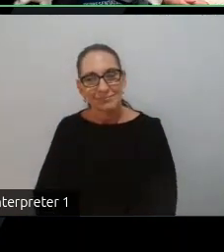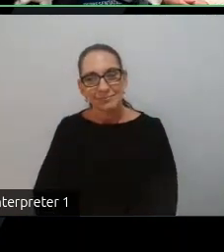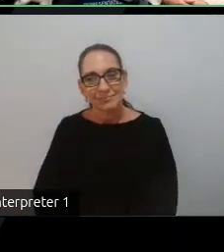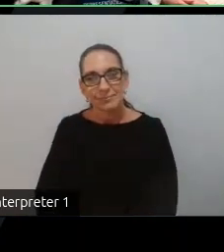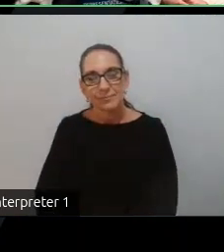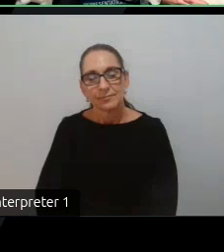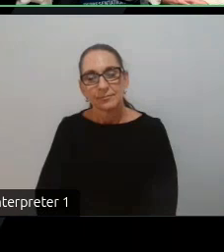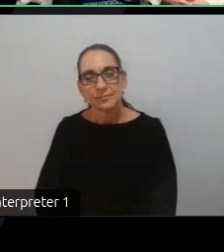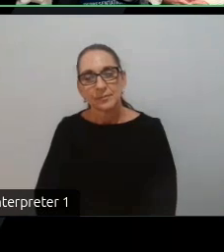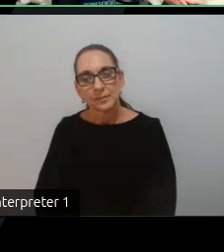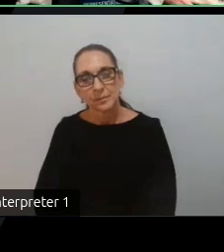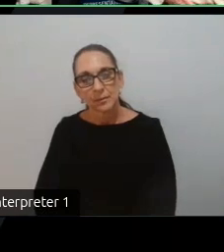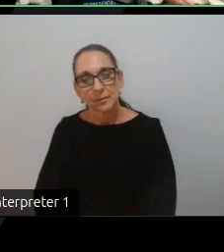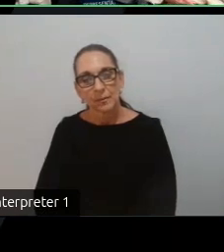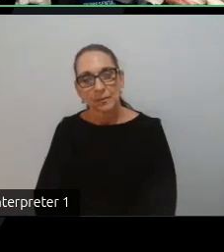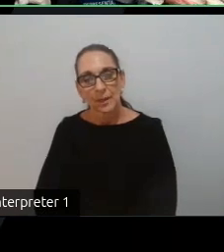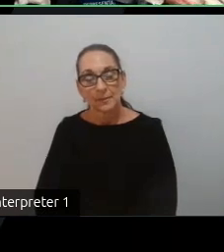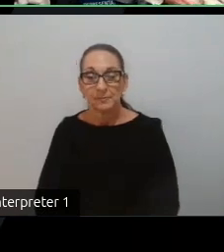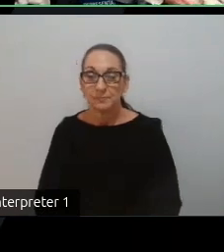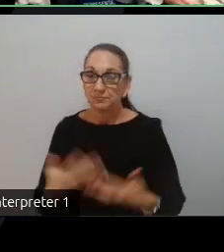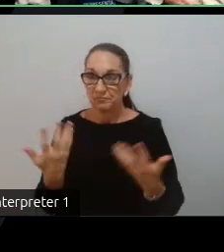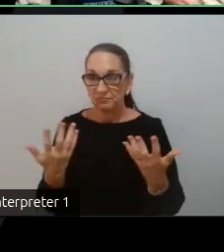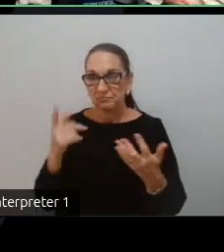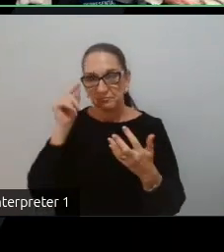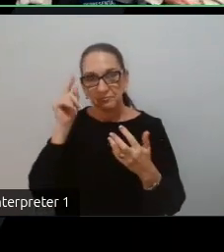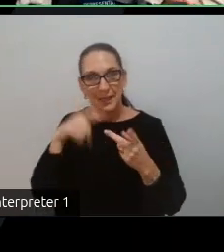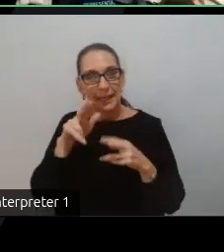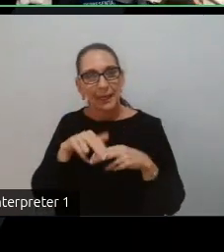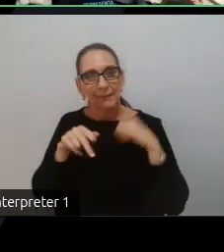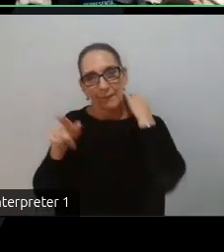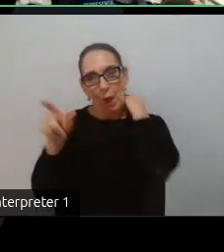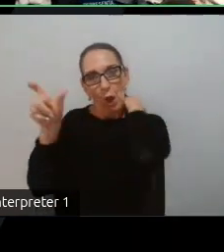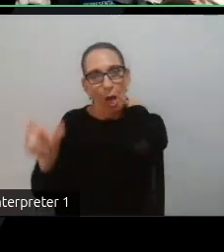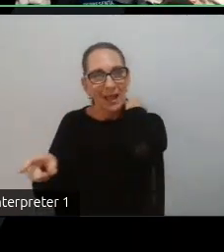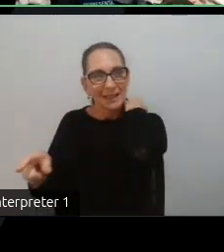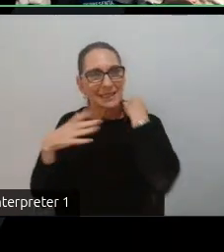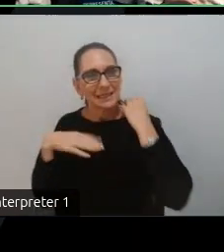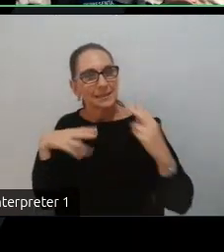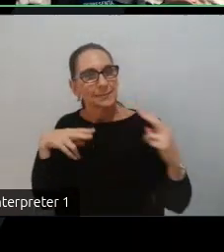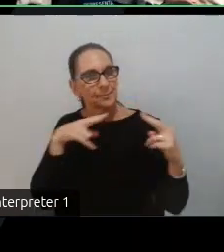So if there are clients who need to see a duty lawyer, it's really important that